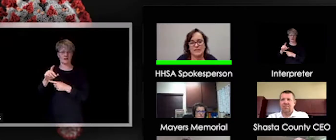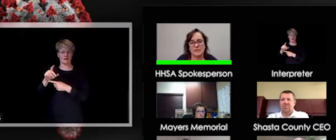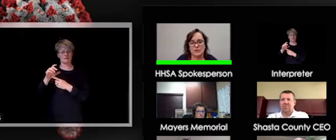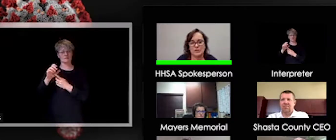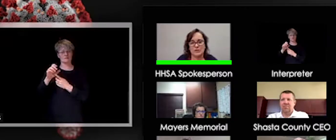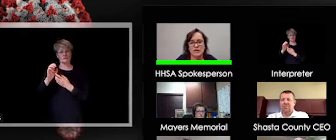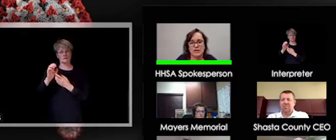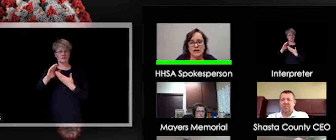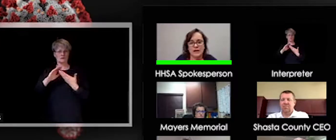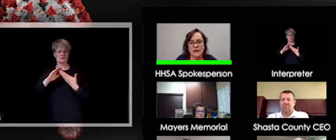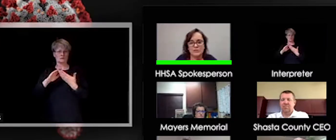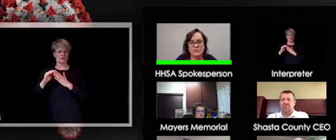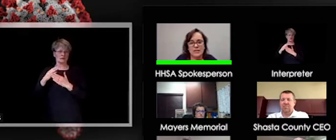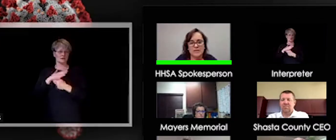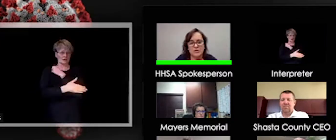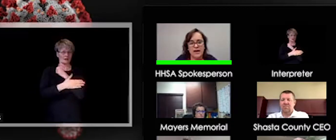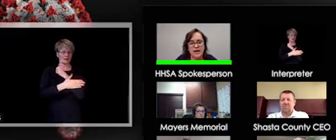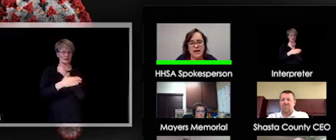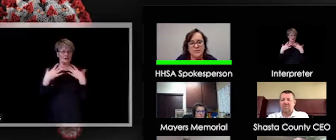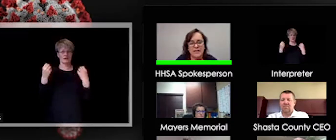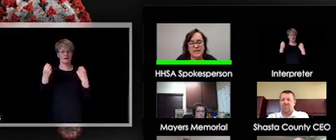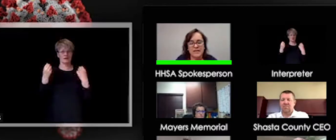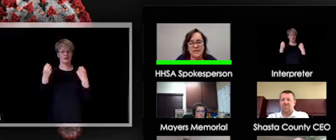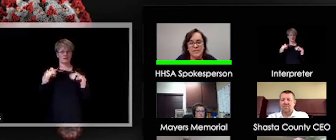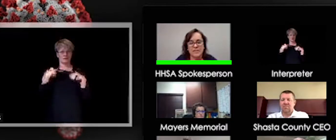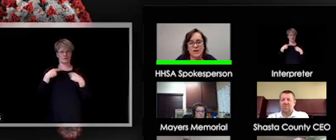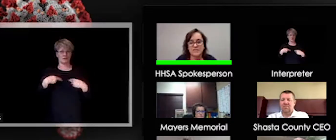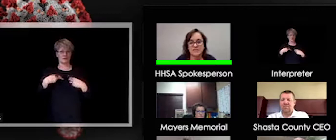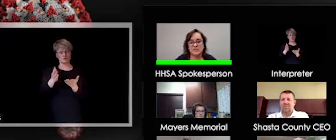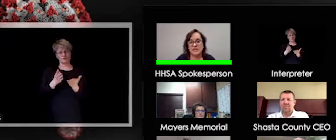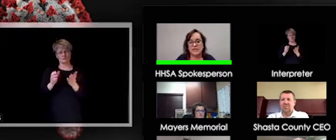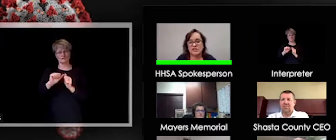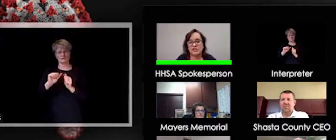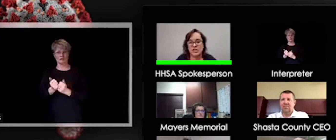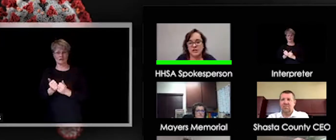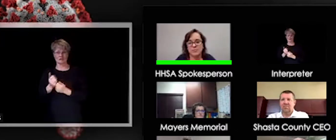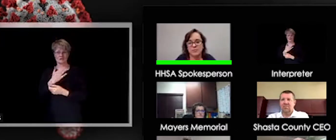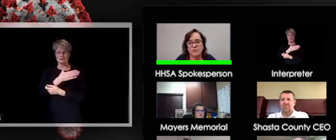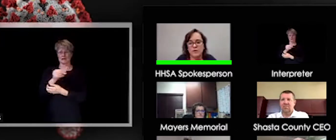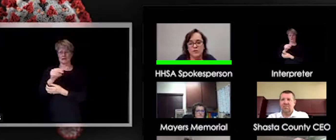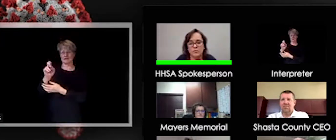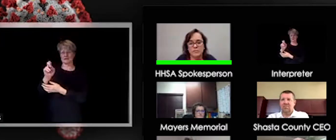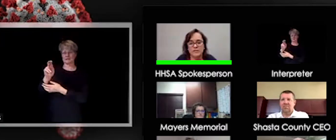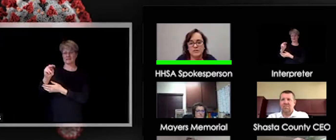Health Center. Do any of you have any updates that you’d like to share before we open